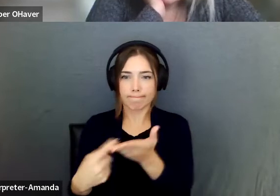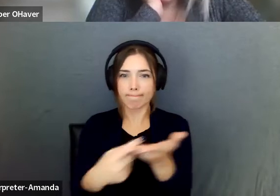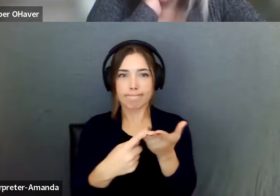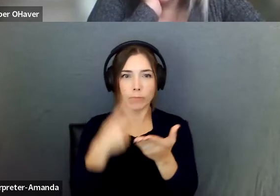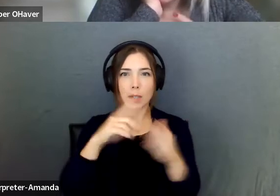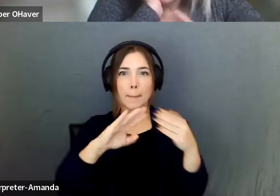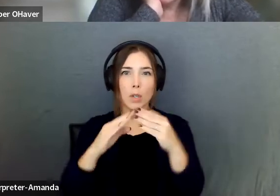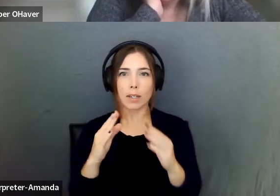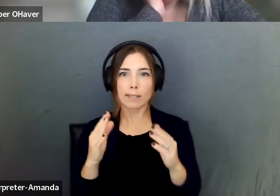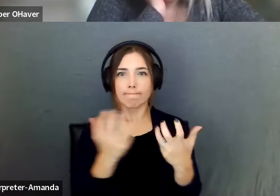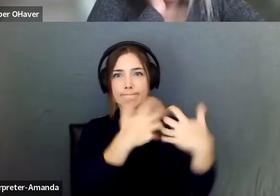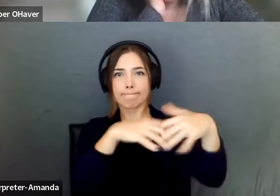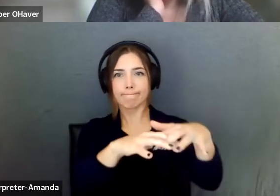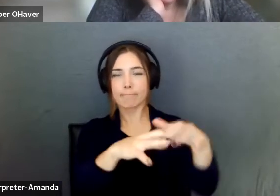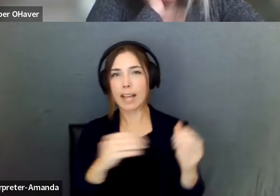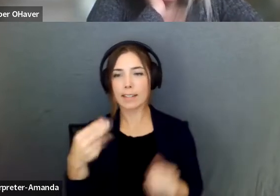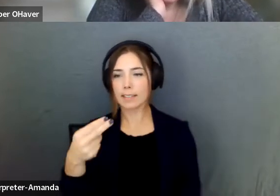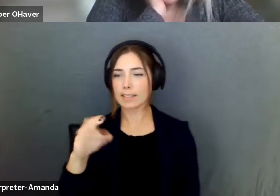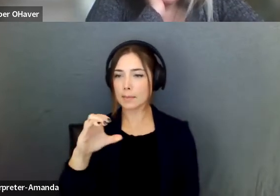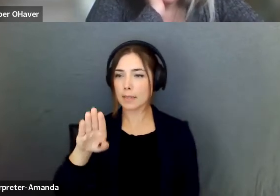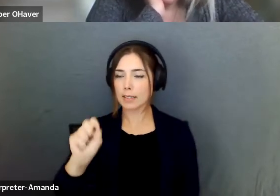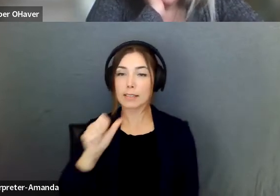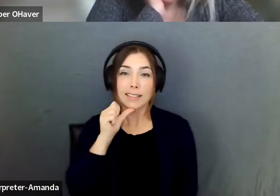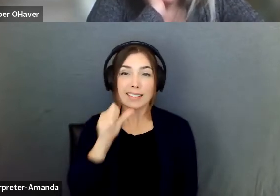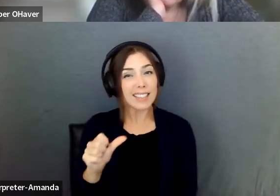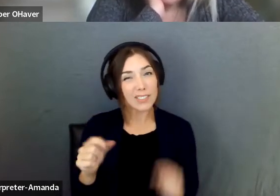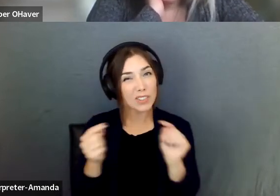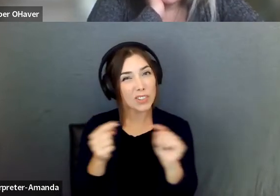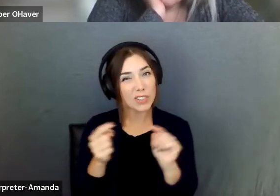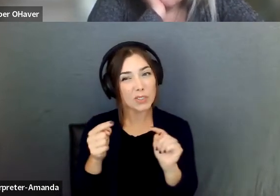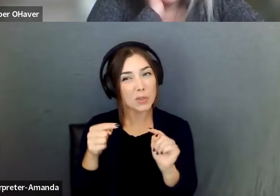It doesn't thourt compensate our peers when you have ability to do that for their time